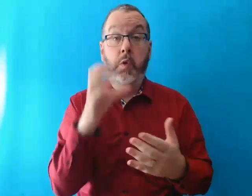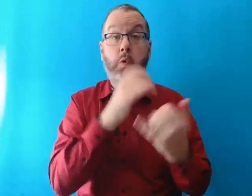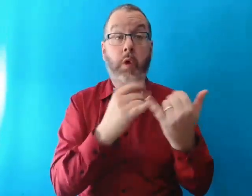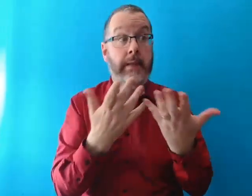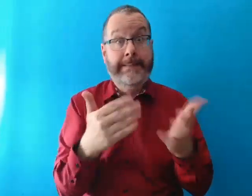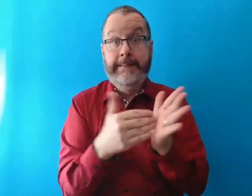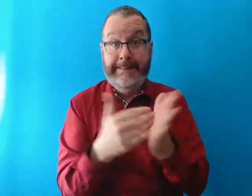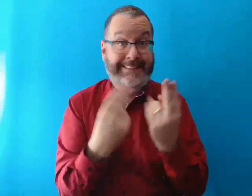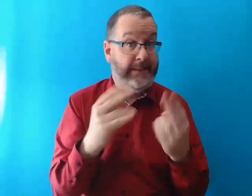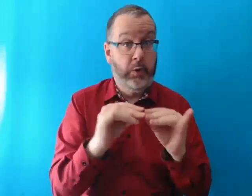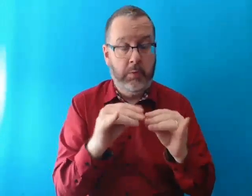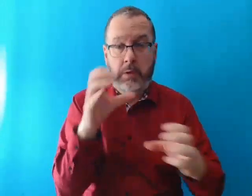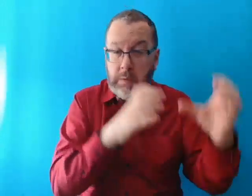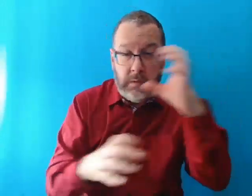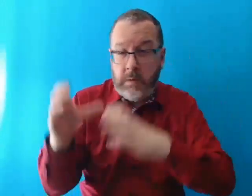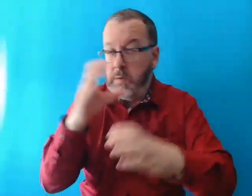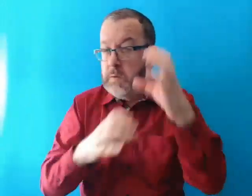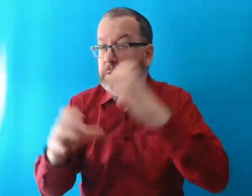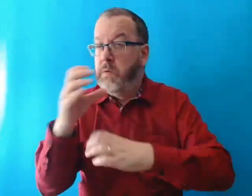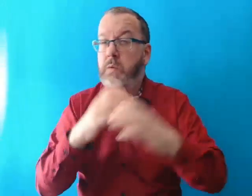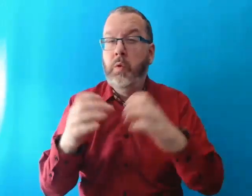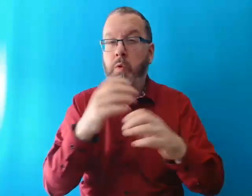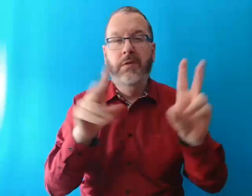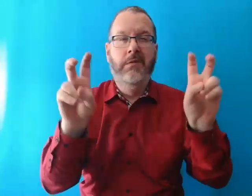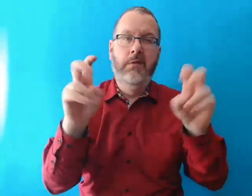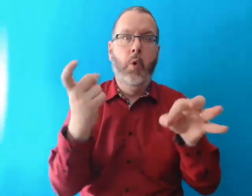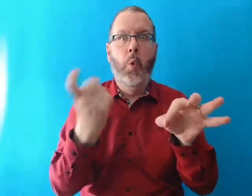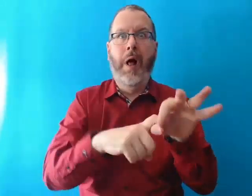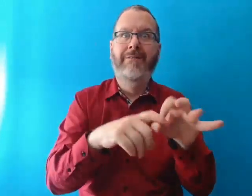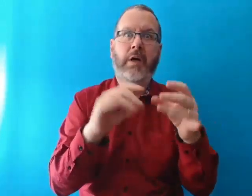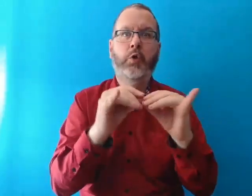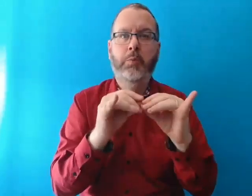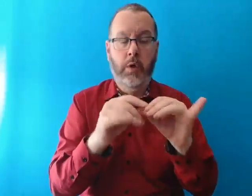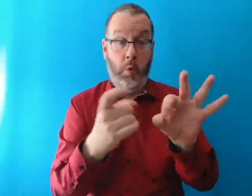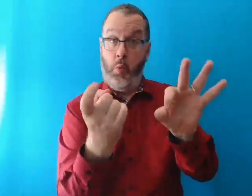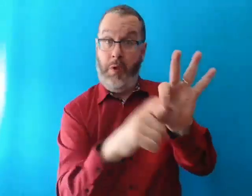Apparently, it took some time to find someone ‘qualified’